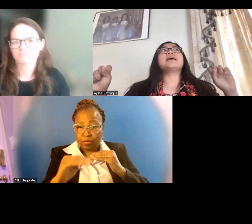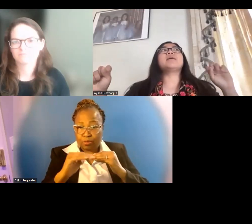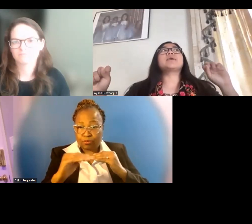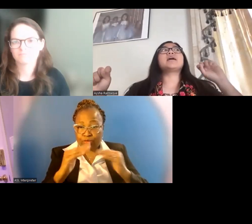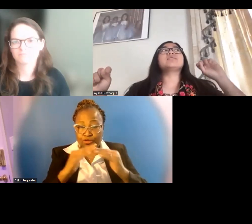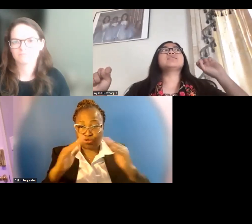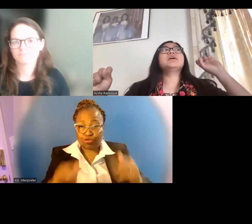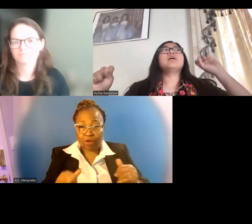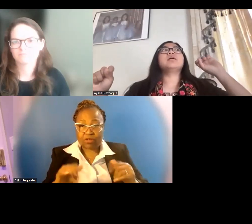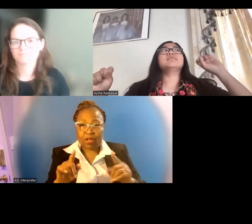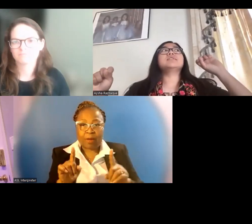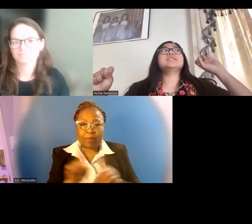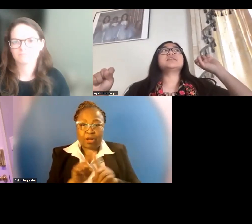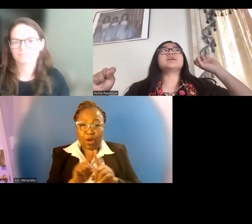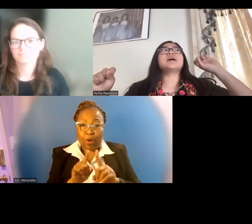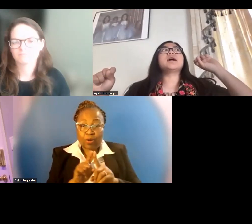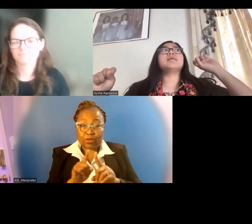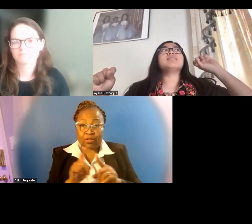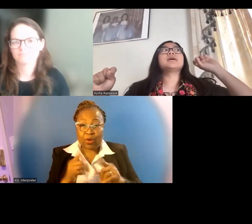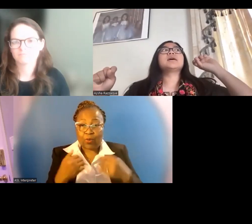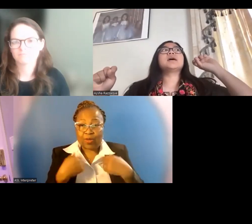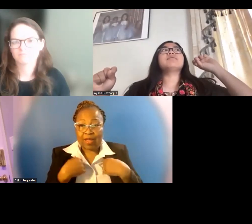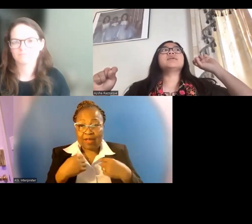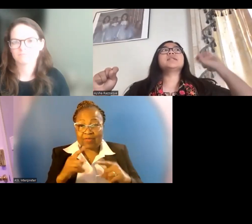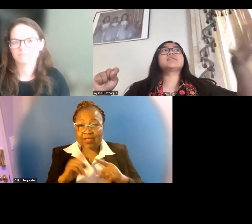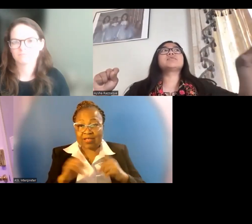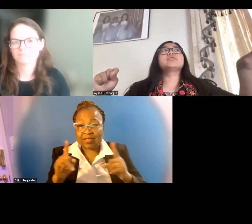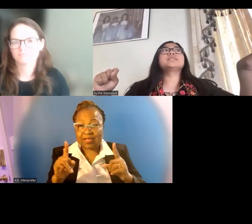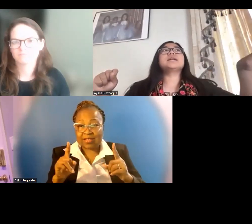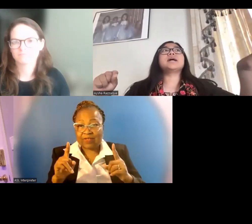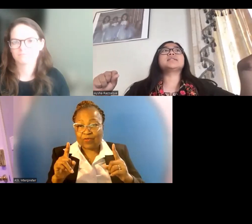in that we have all of these different affiliate groups